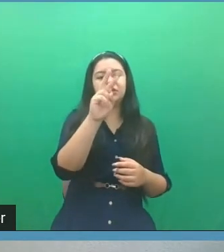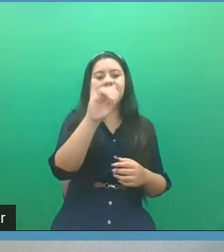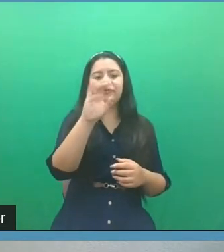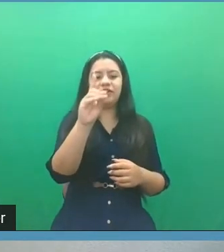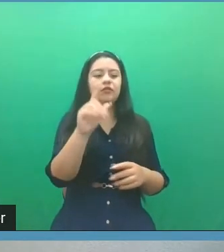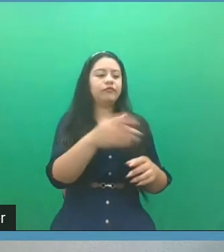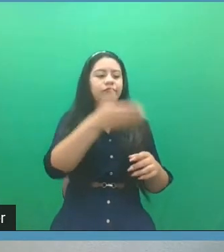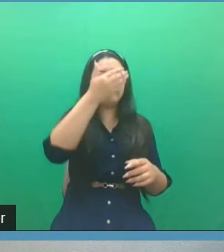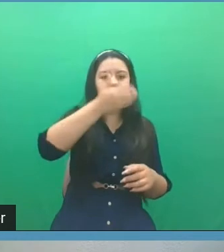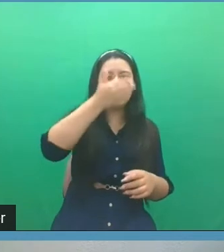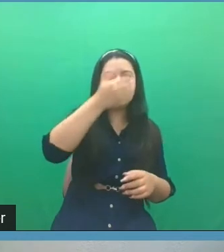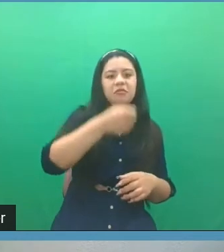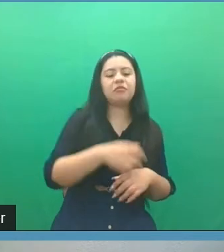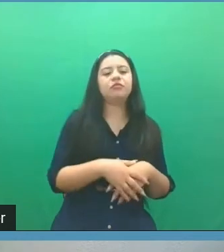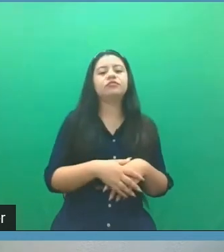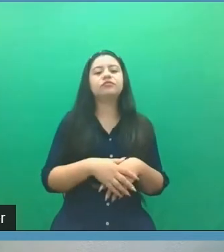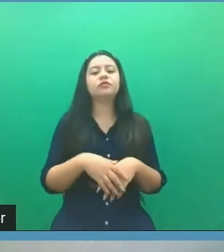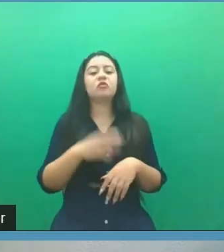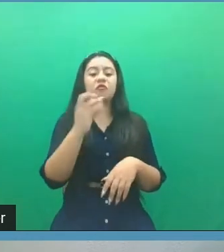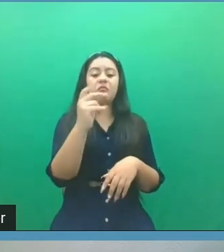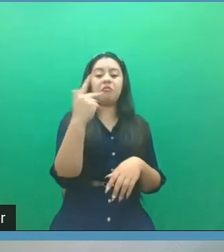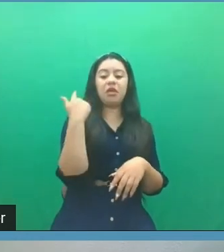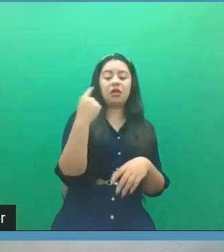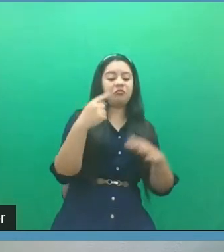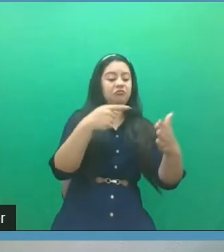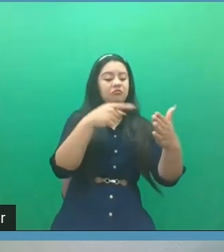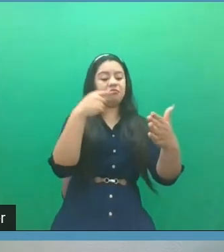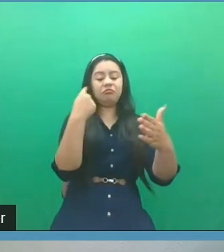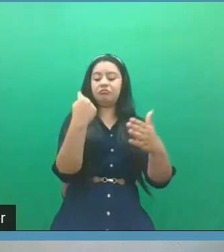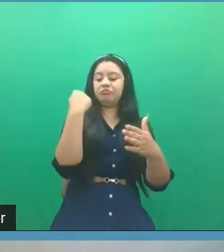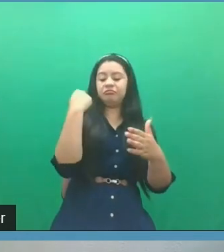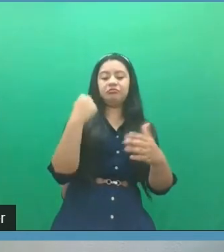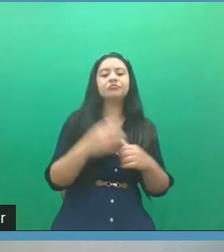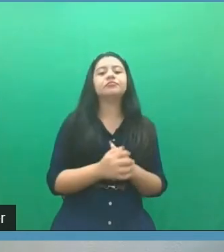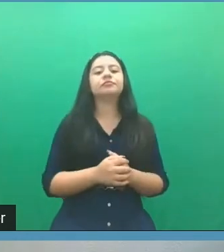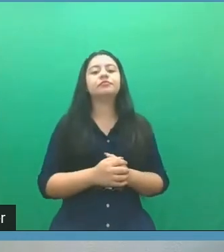something along these line front view, back view, and then do the proper visual description on the